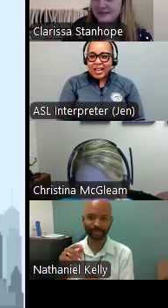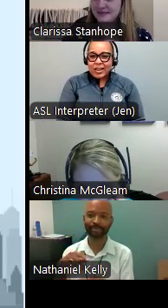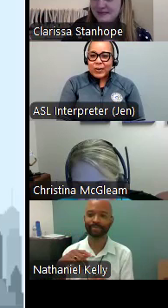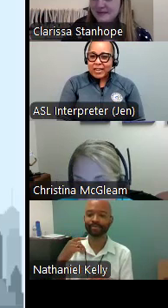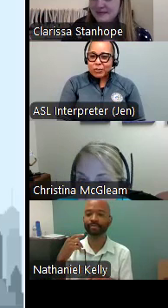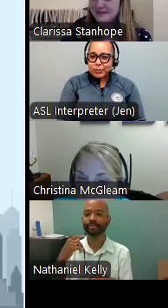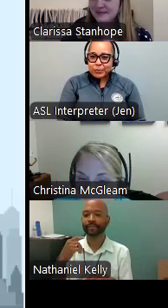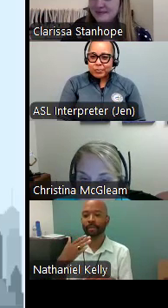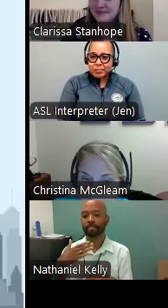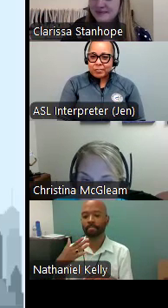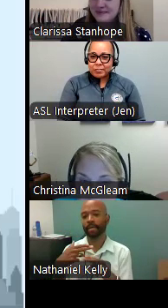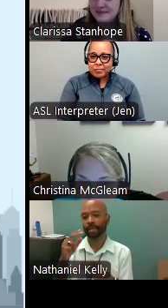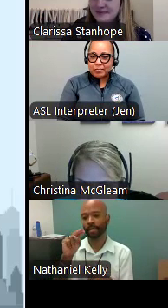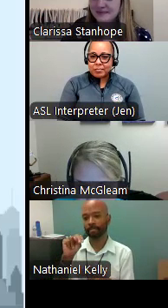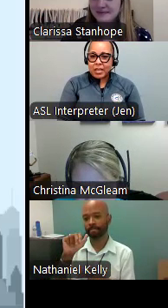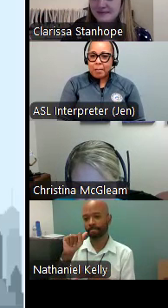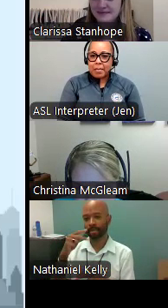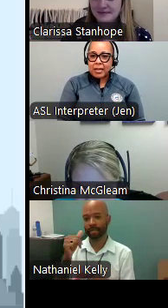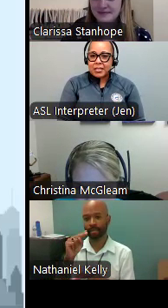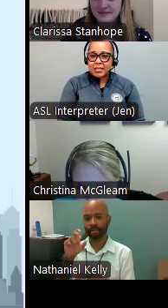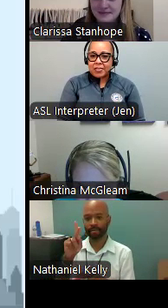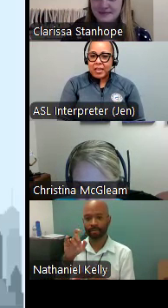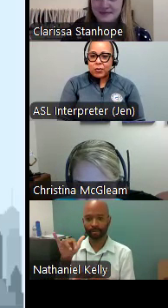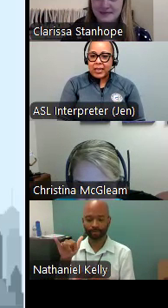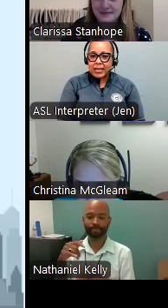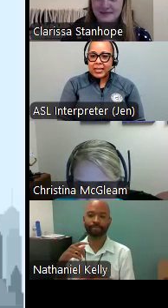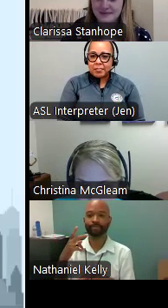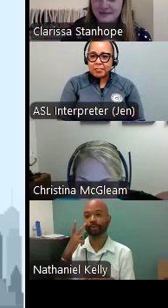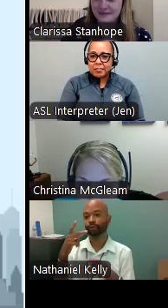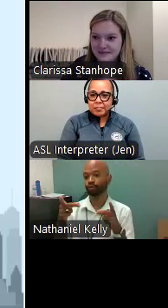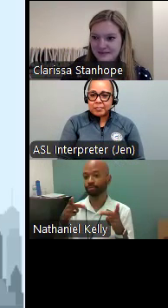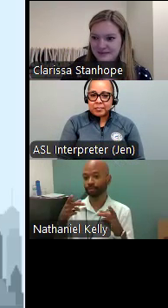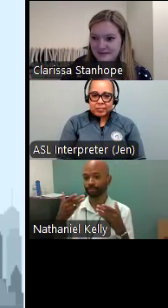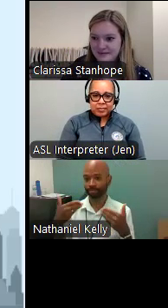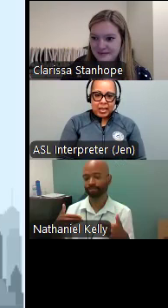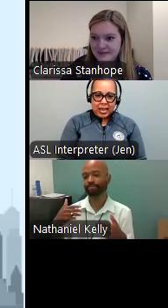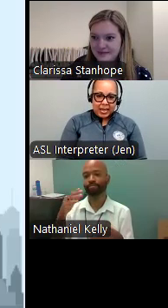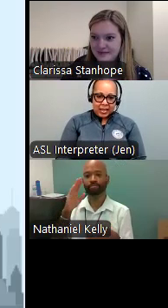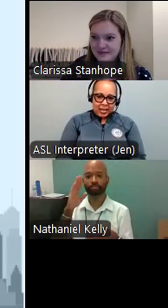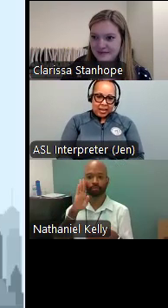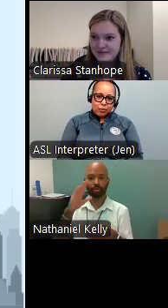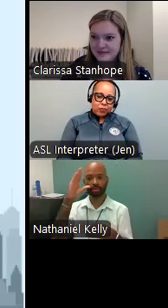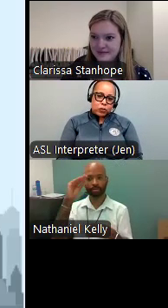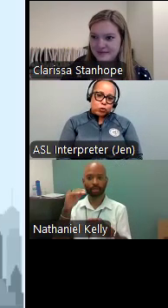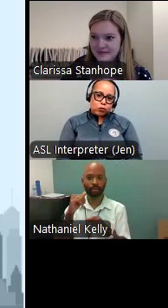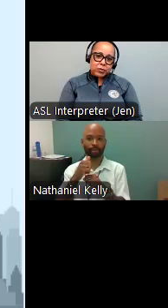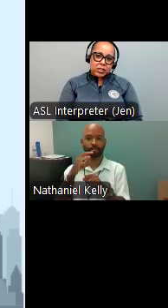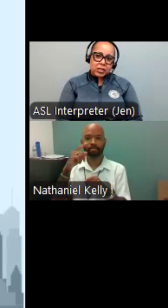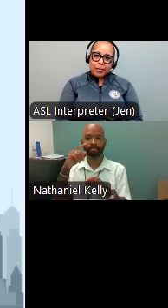Hello, good afternoon. My name is Nathaniel Kelly, and I'll give a visual description. I'm